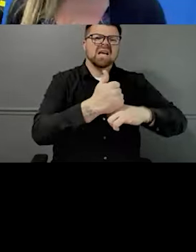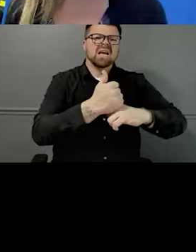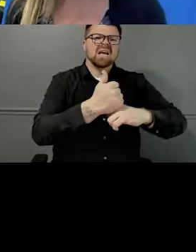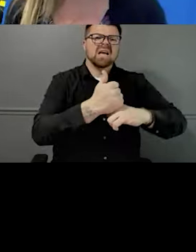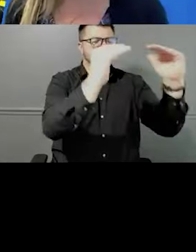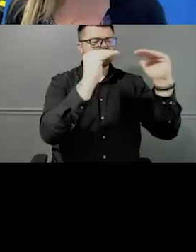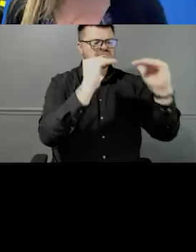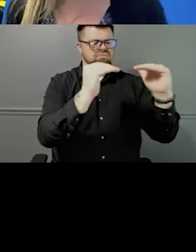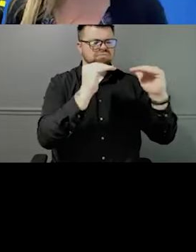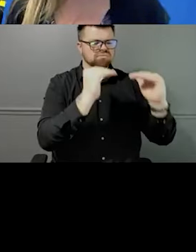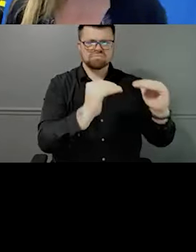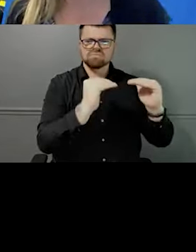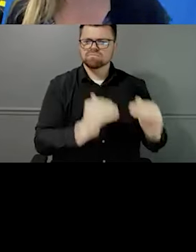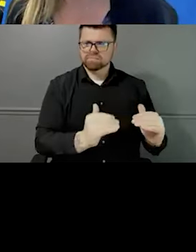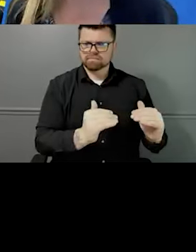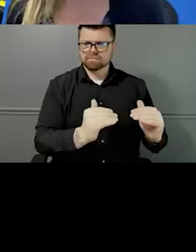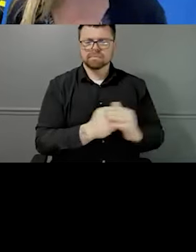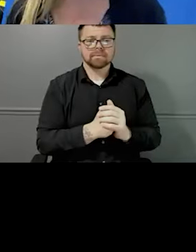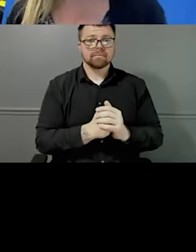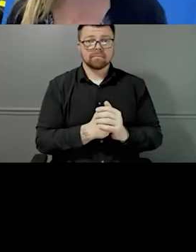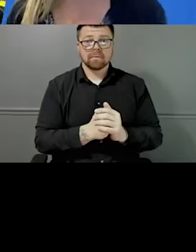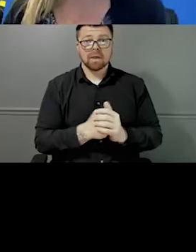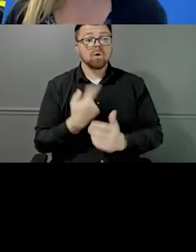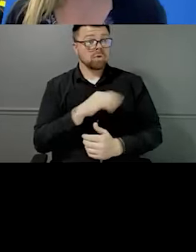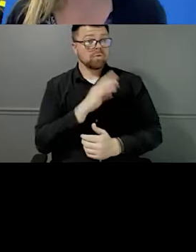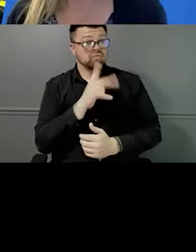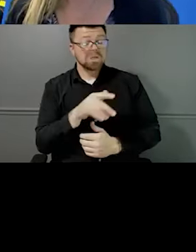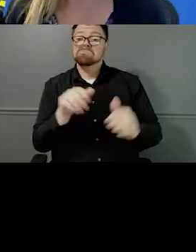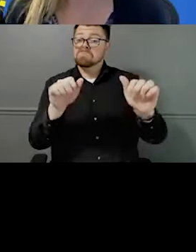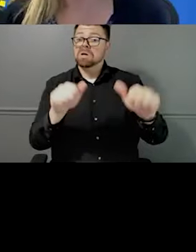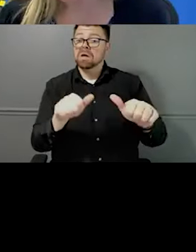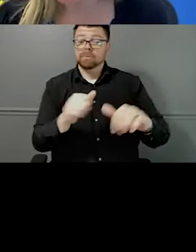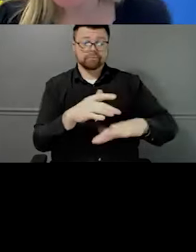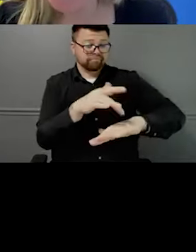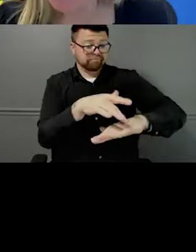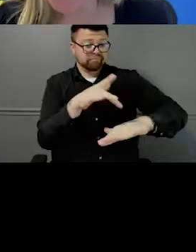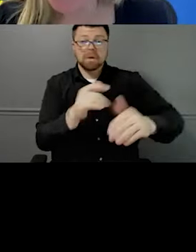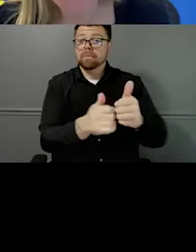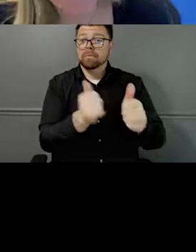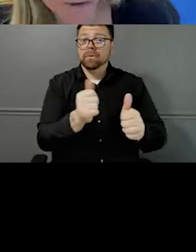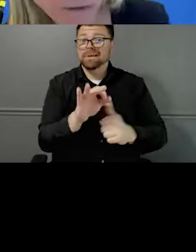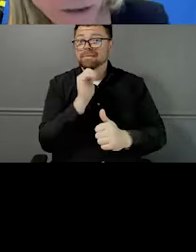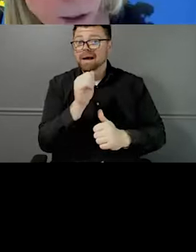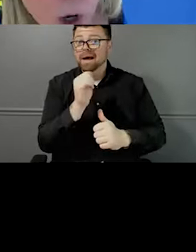and we really were able to address most, if not all of those.